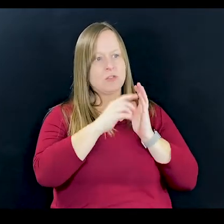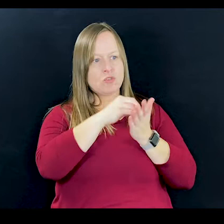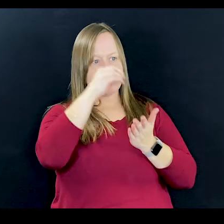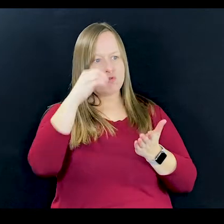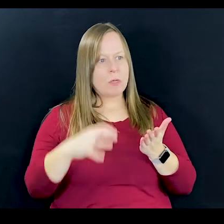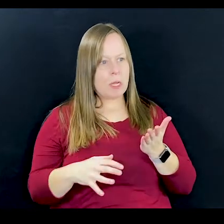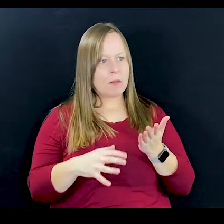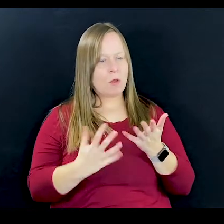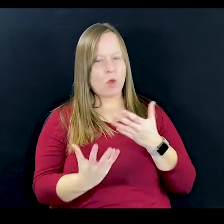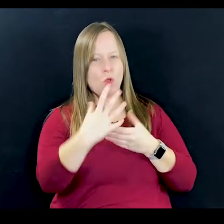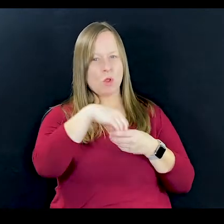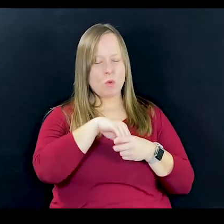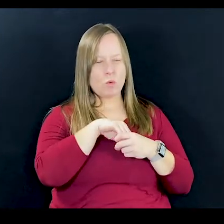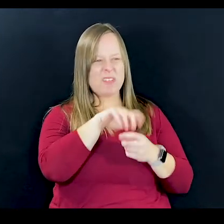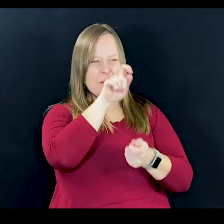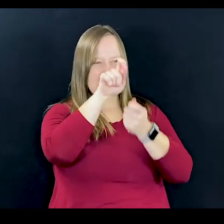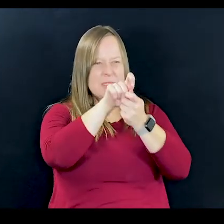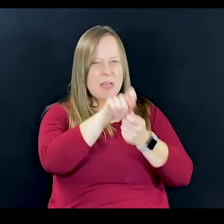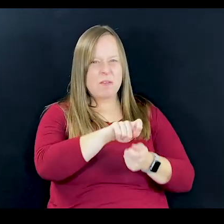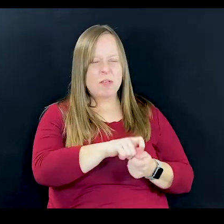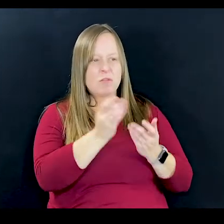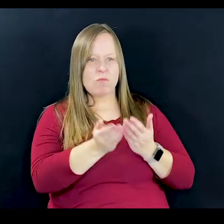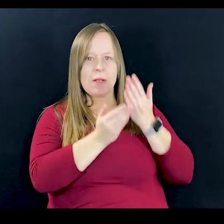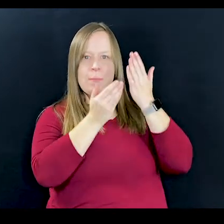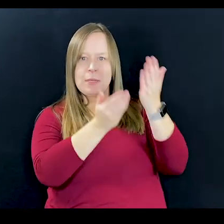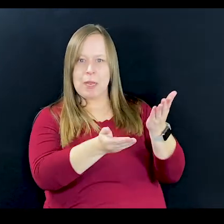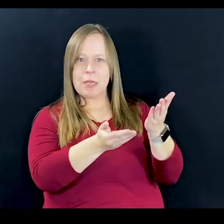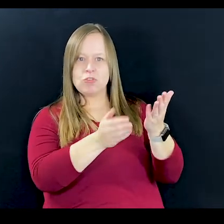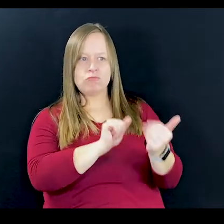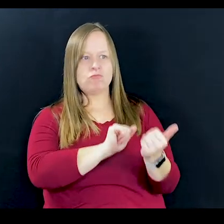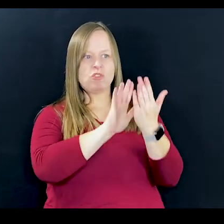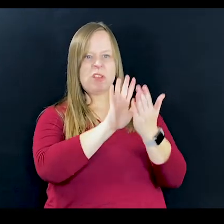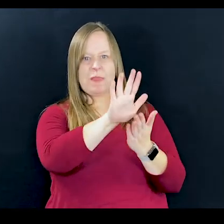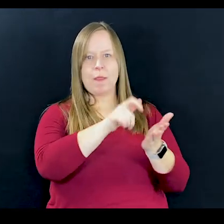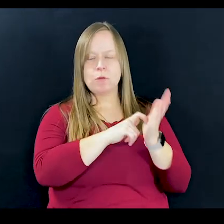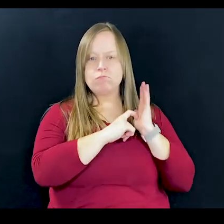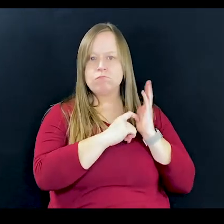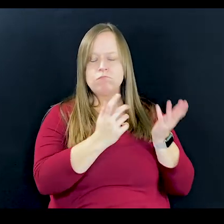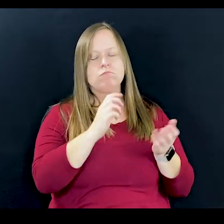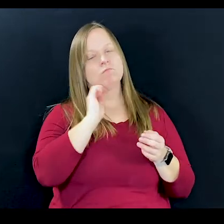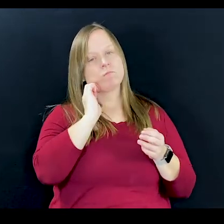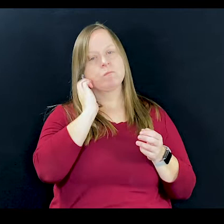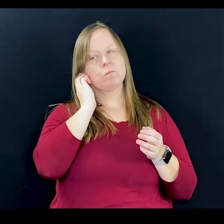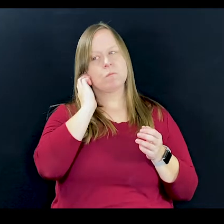student and to include specific recommendations to address their needs.